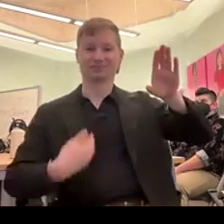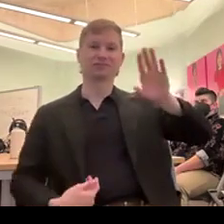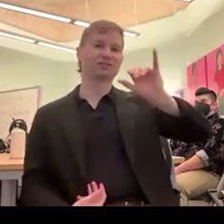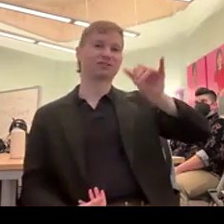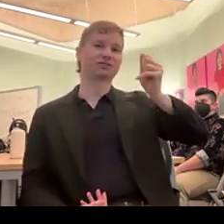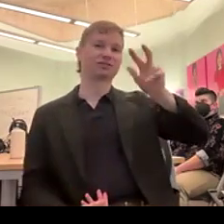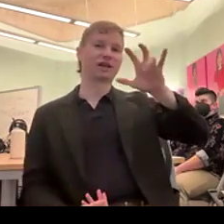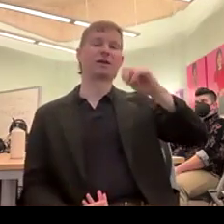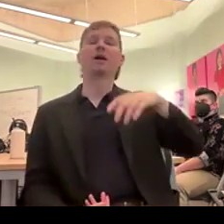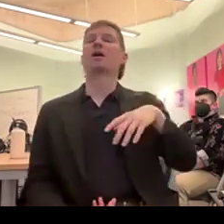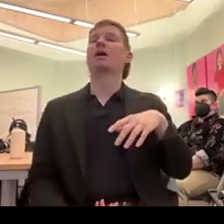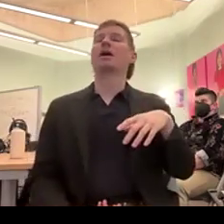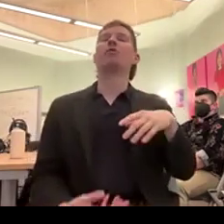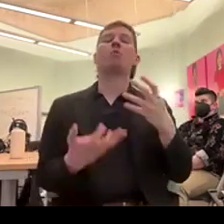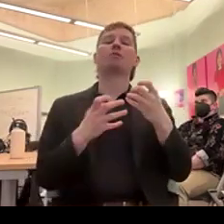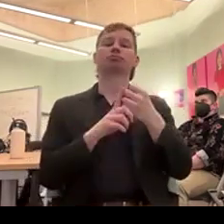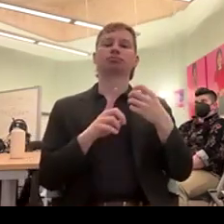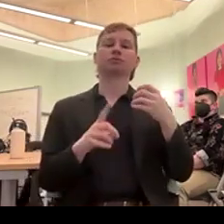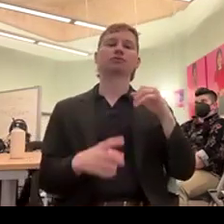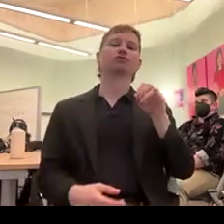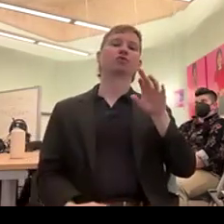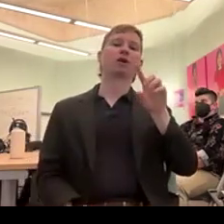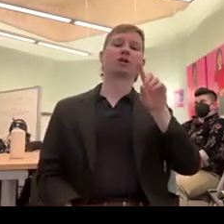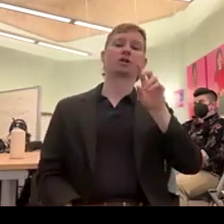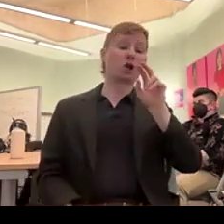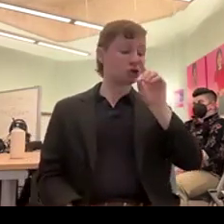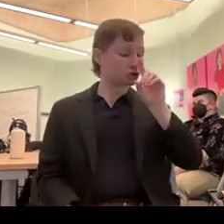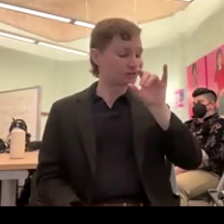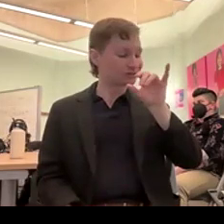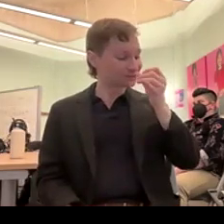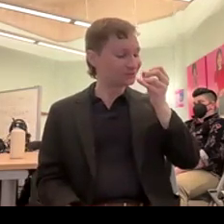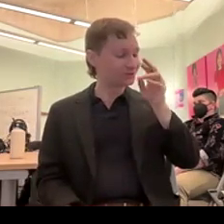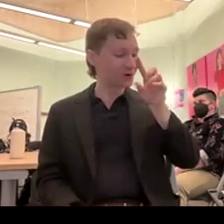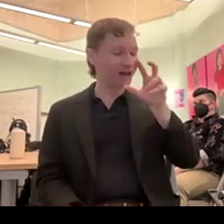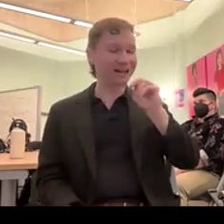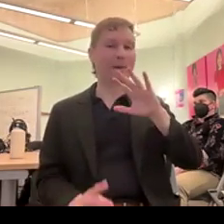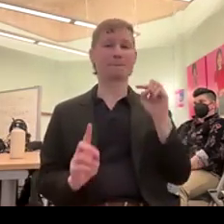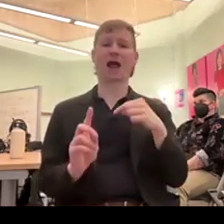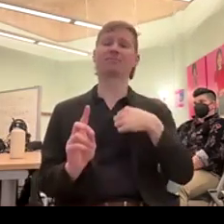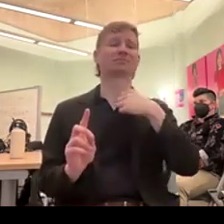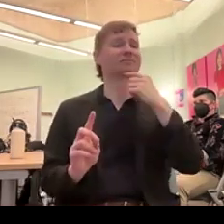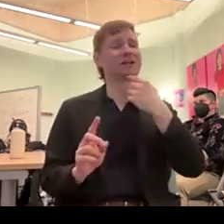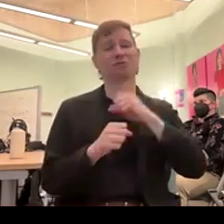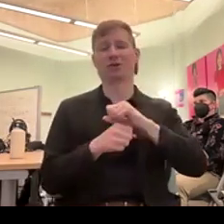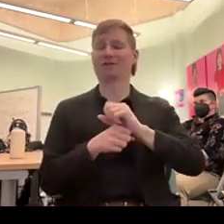Hi, this is Javin. I want to echo something that Jordan said earlier, which was,